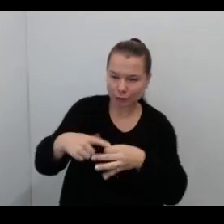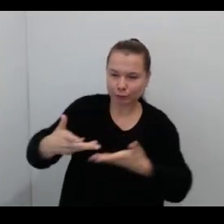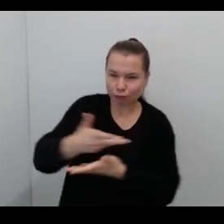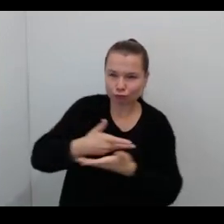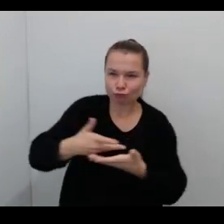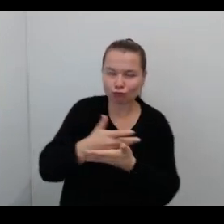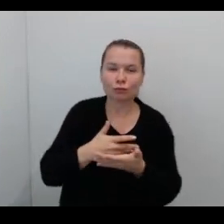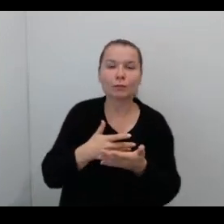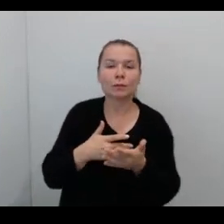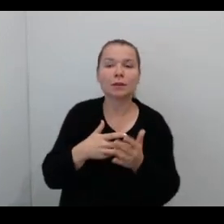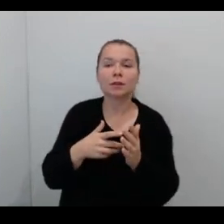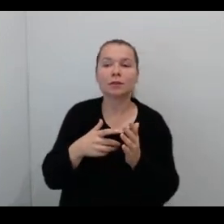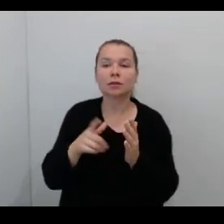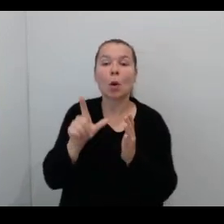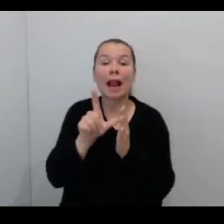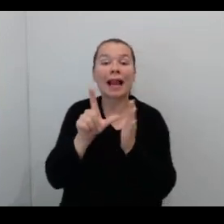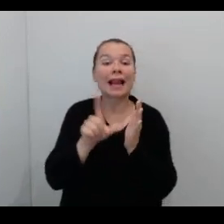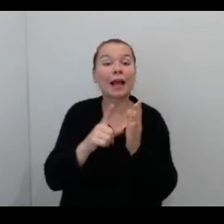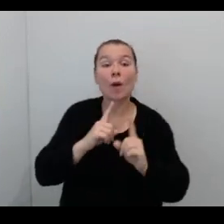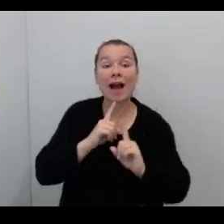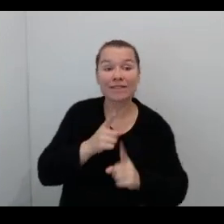Legal advice from LAQ is free on these issues. Absolutely.